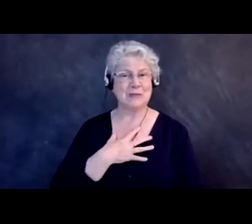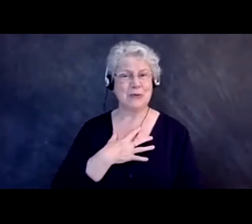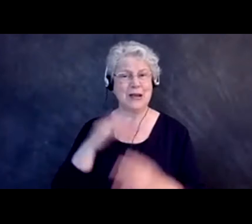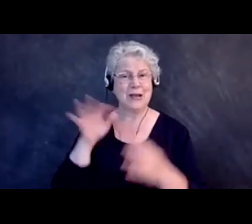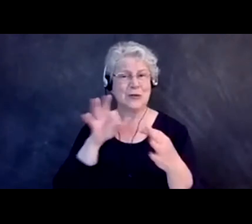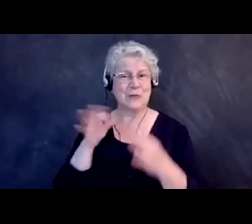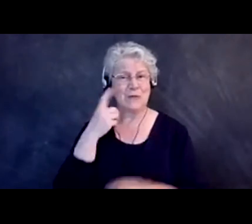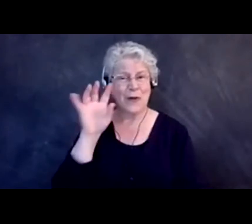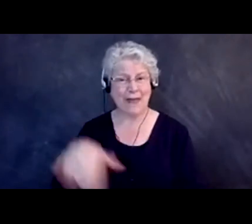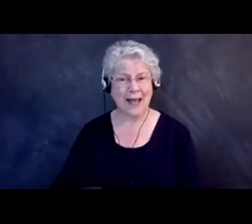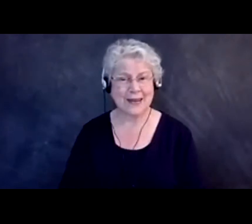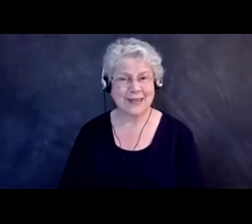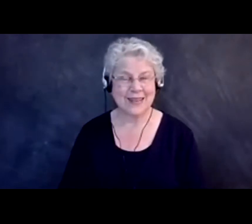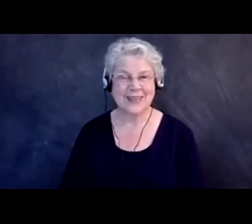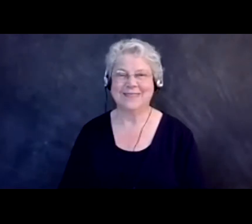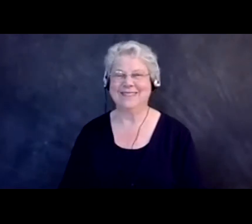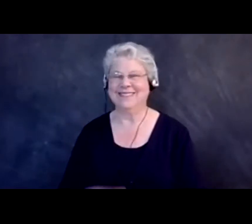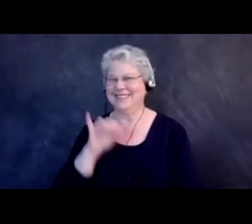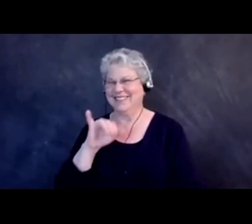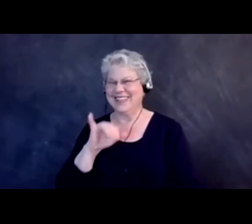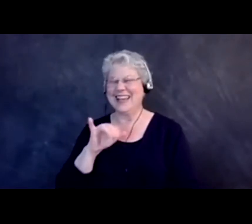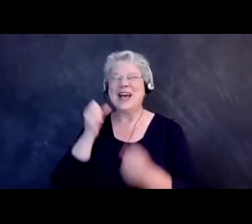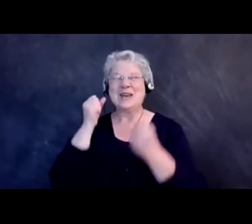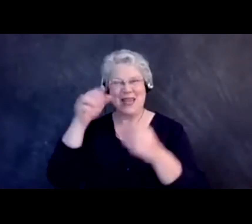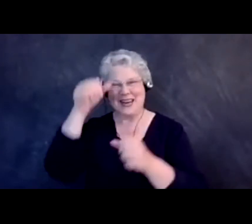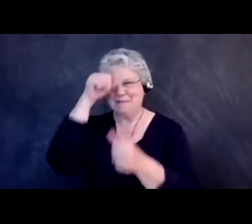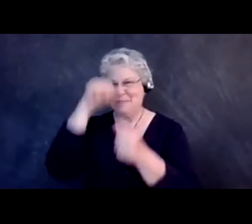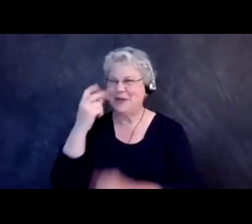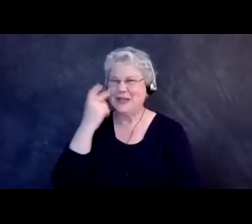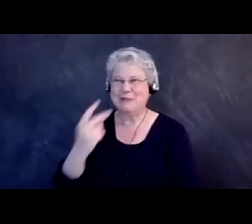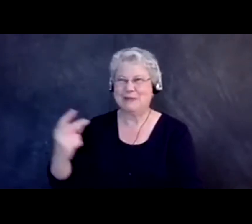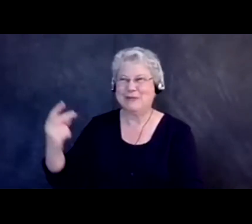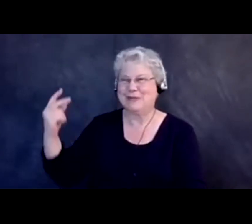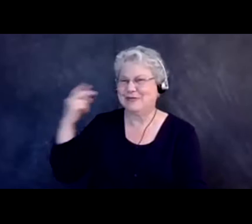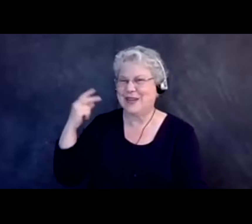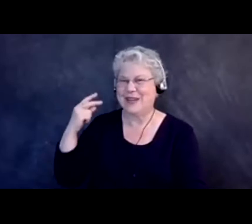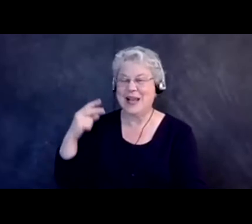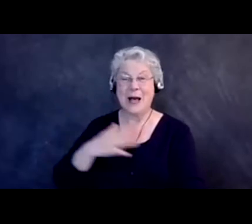Dana Moraes: So you're bring back of lots of memories for me, because I had piles and